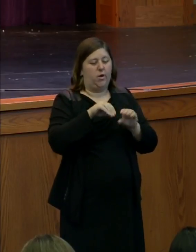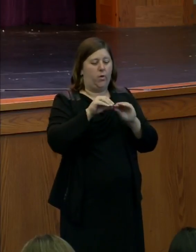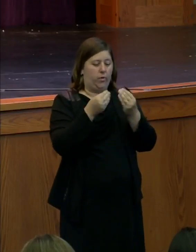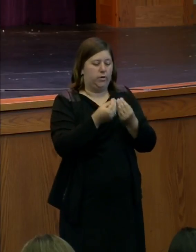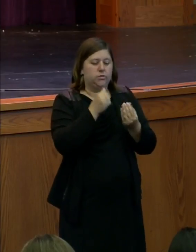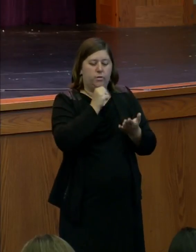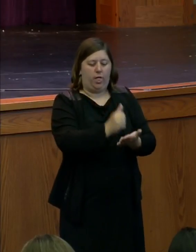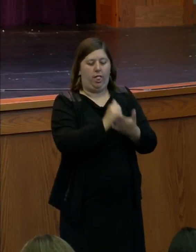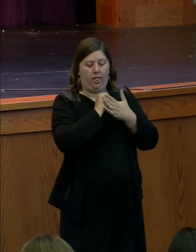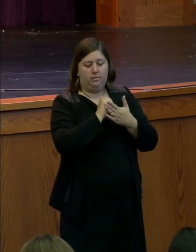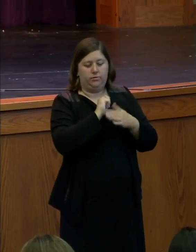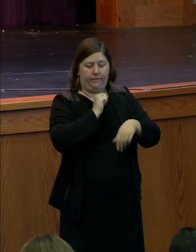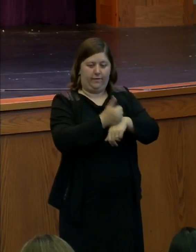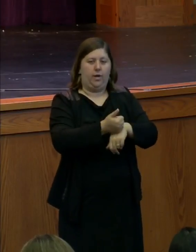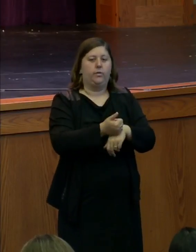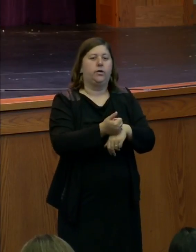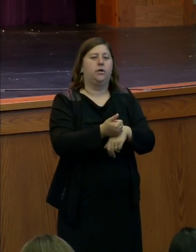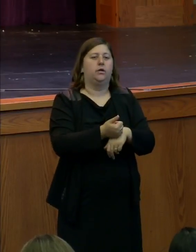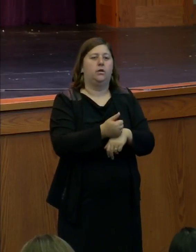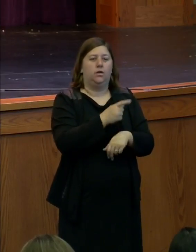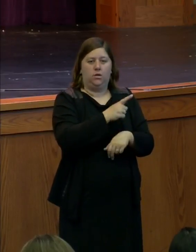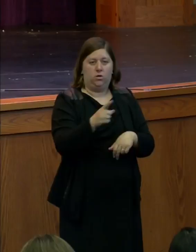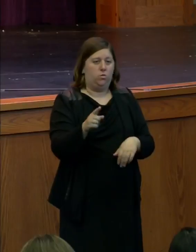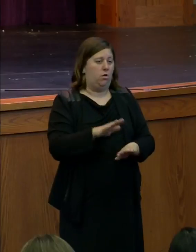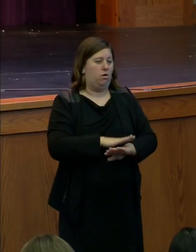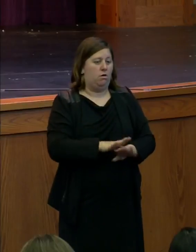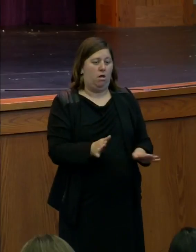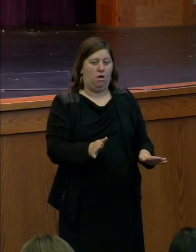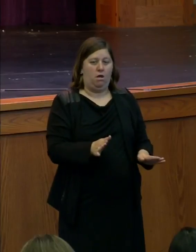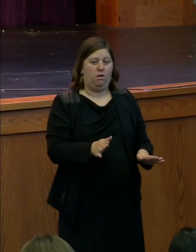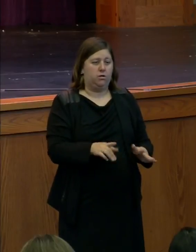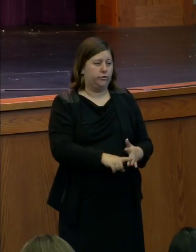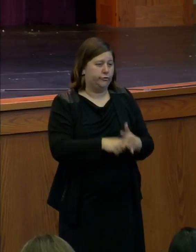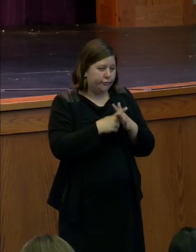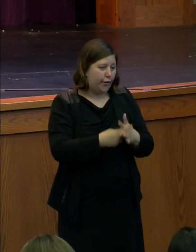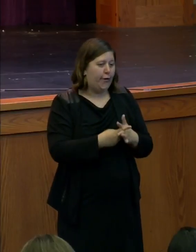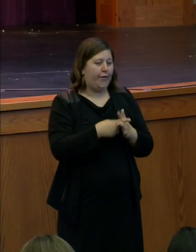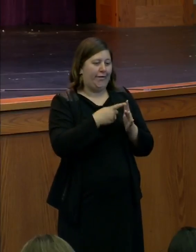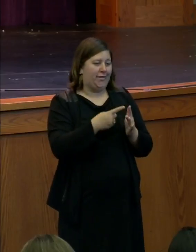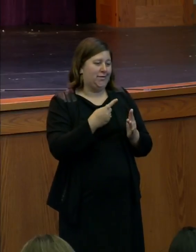WILL HELPED TO FOUND IT THAT YOU ARE NOT STARTING THIS MOVEMENT.